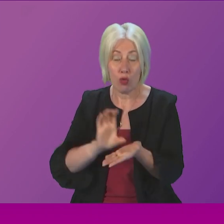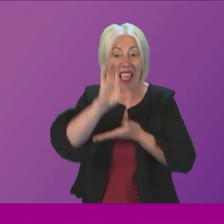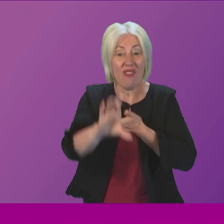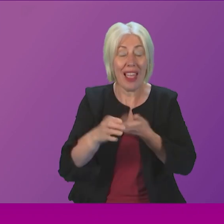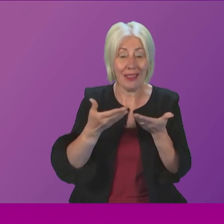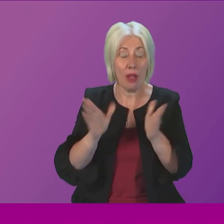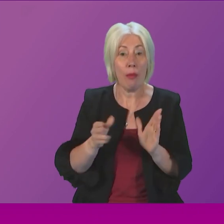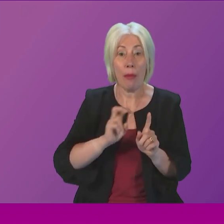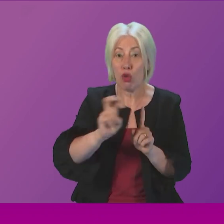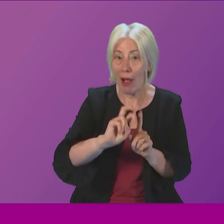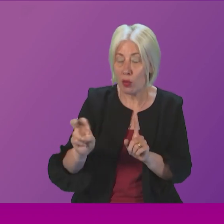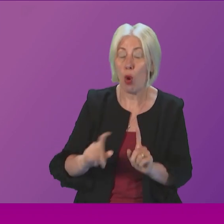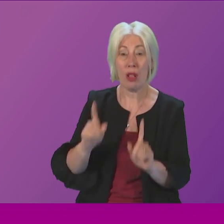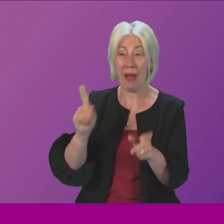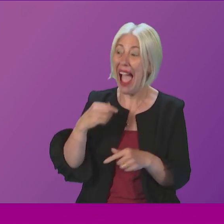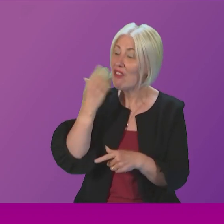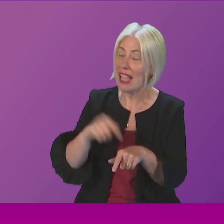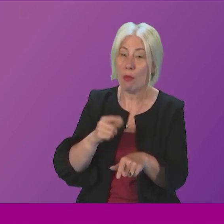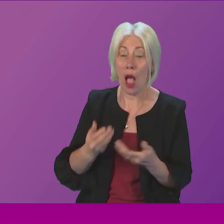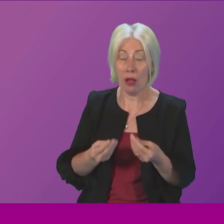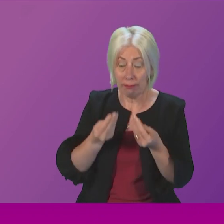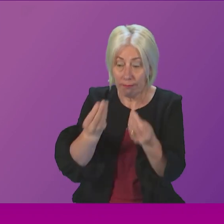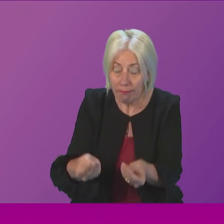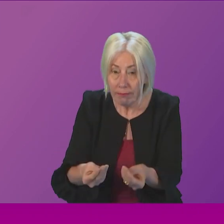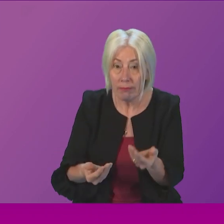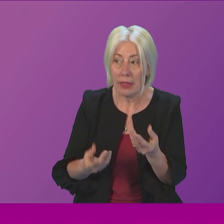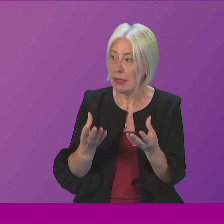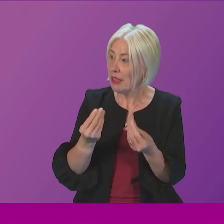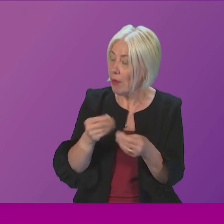transport. It does not help that every measure that we look to bring forward to tackle the climate